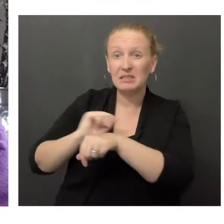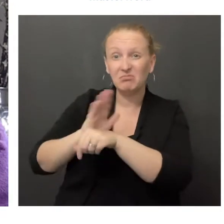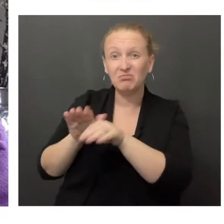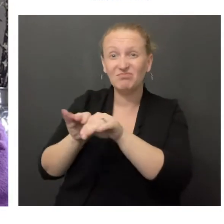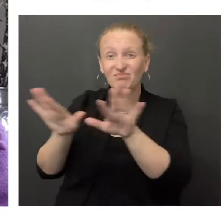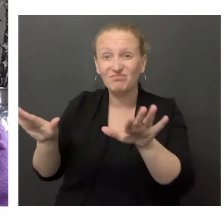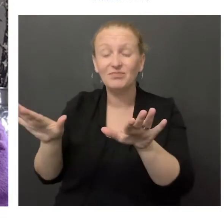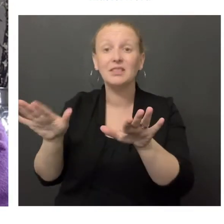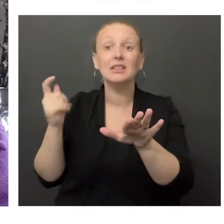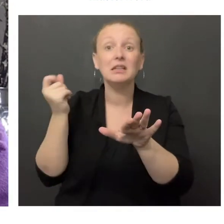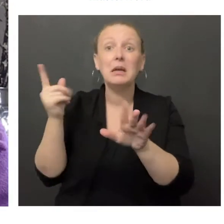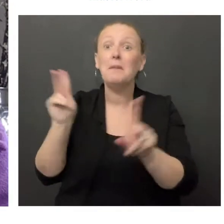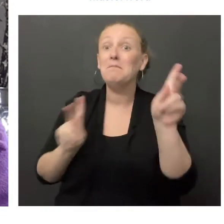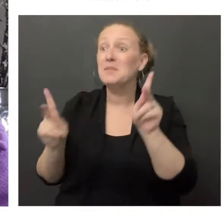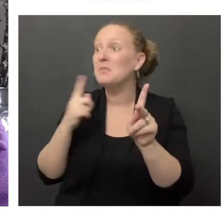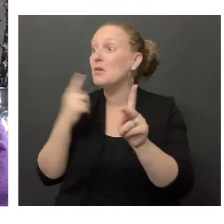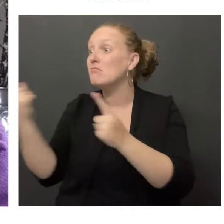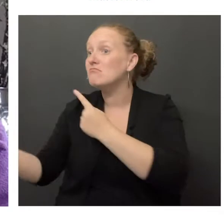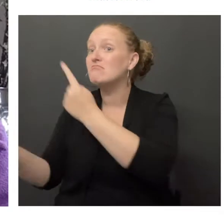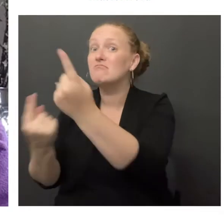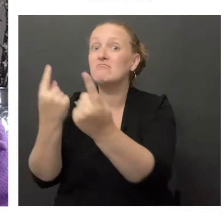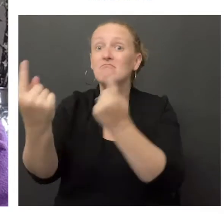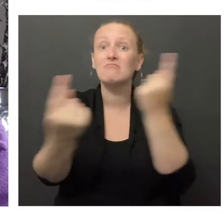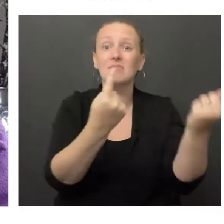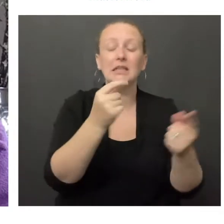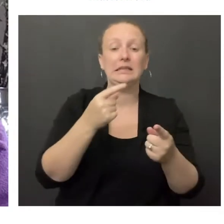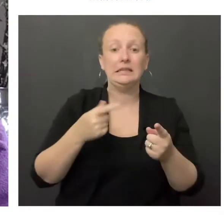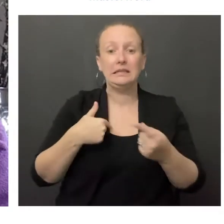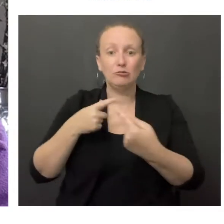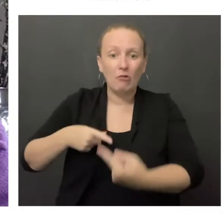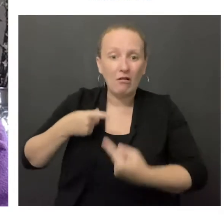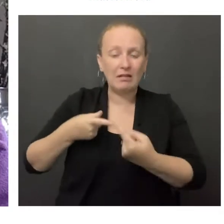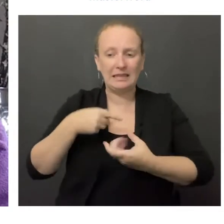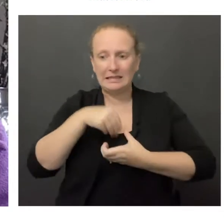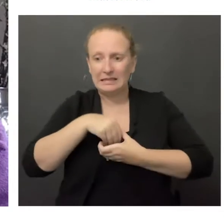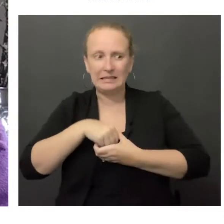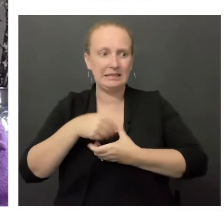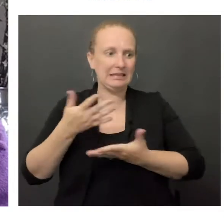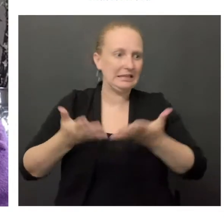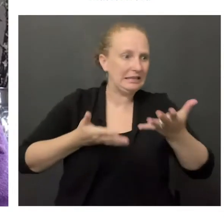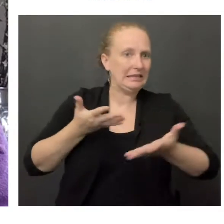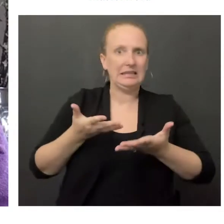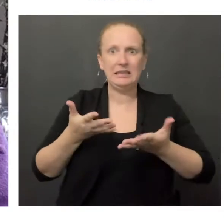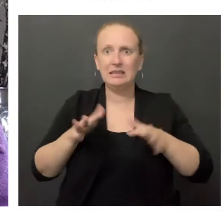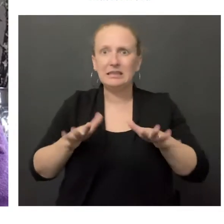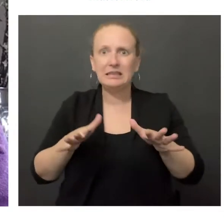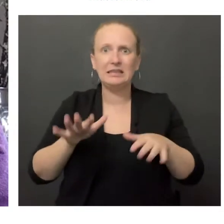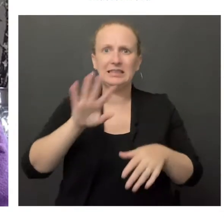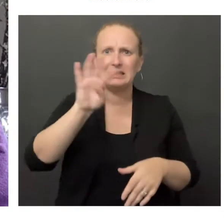with their own personal anxieties and stuff about this. A majority of us probably on here